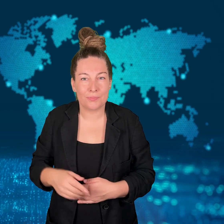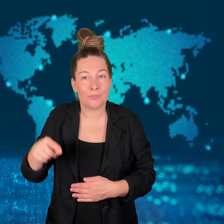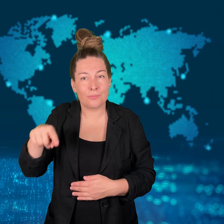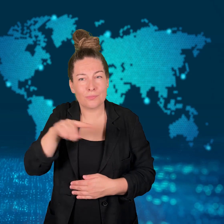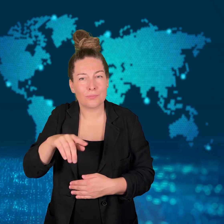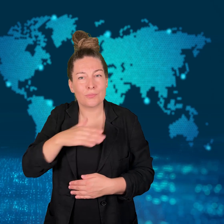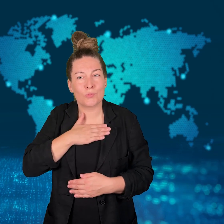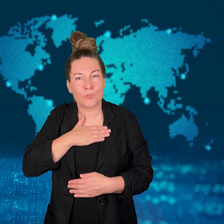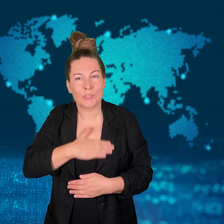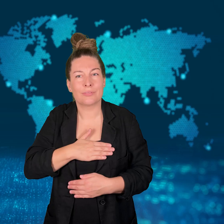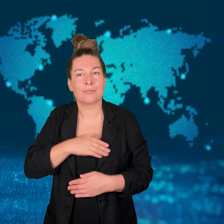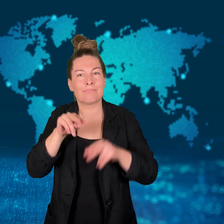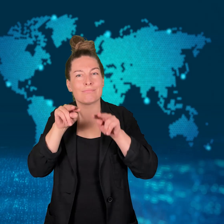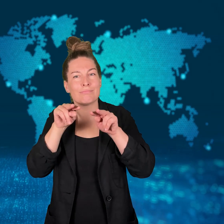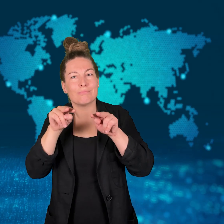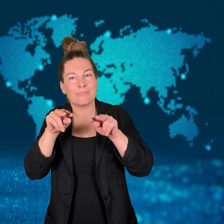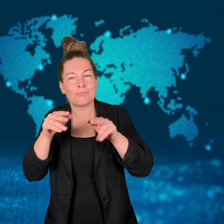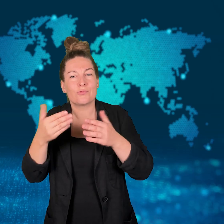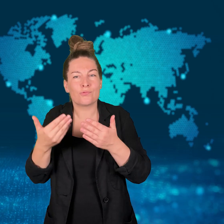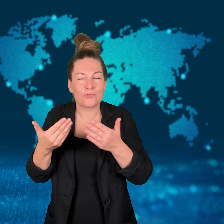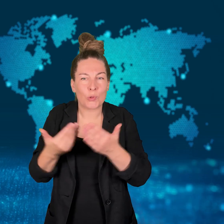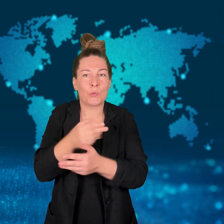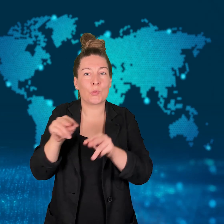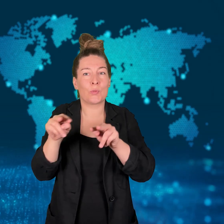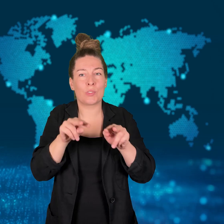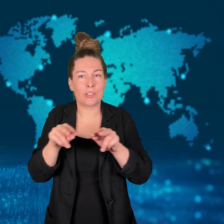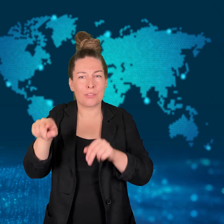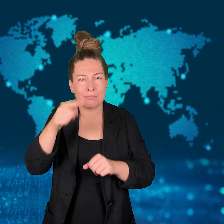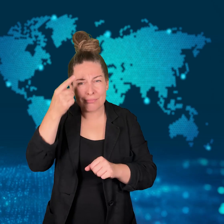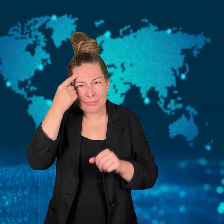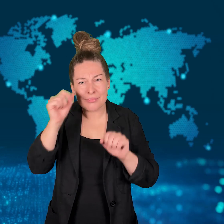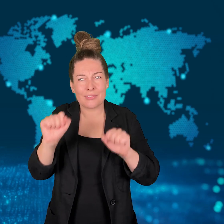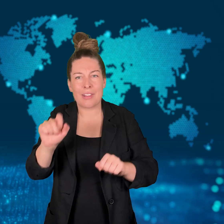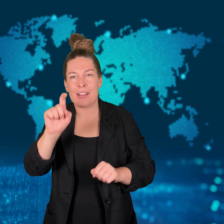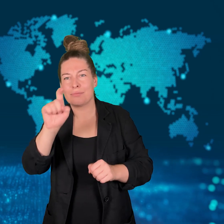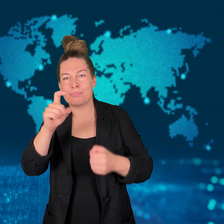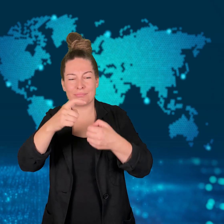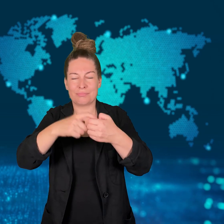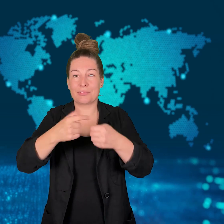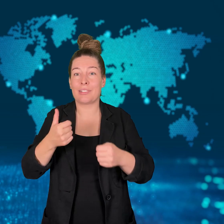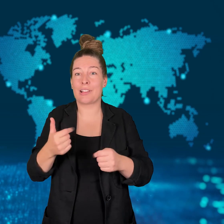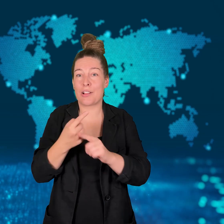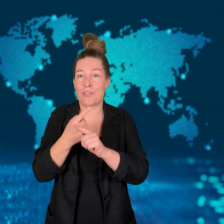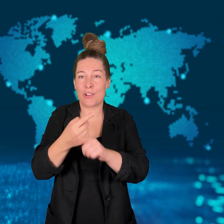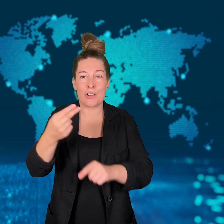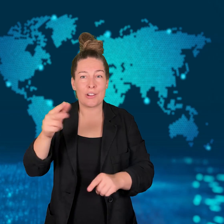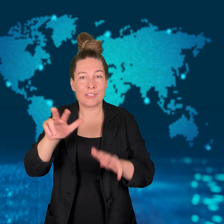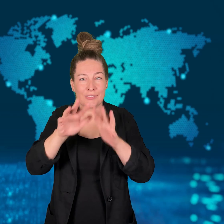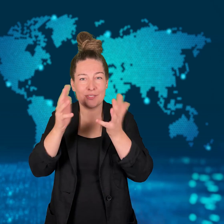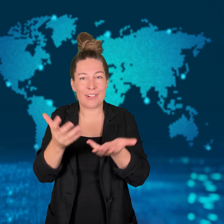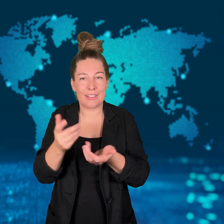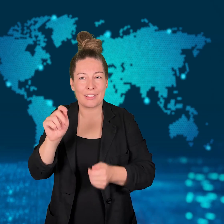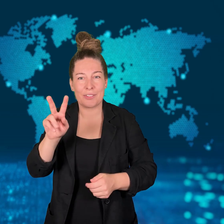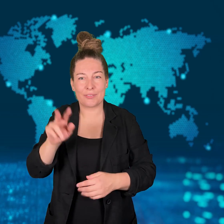Don't forget to subscribe, like, and follow H3 World TV to get new video updates!